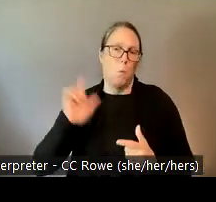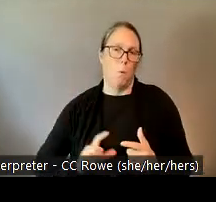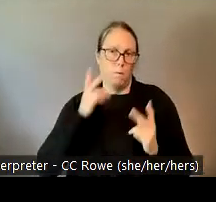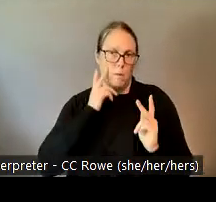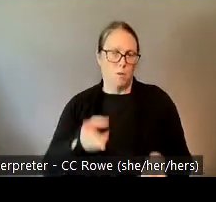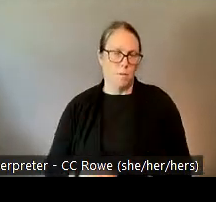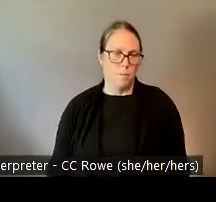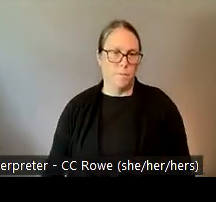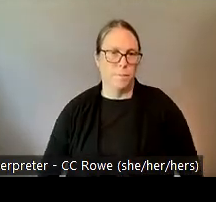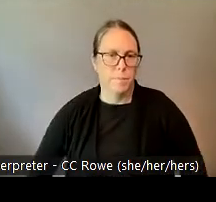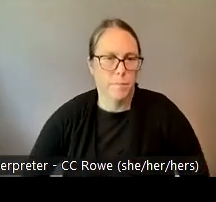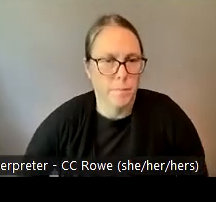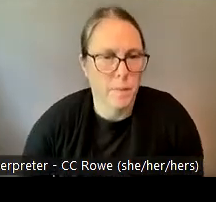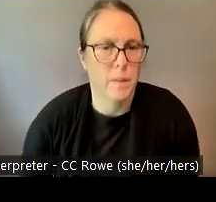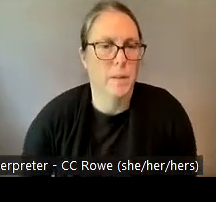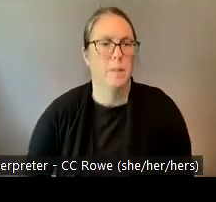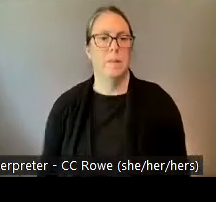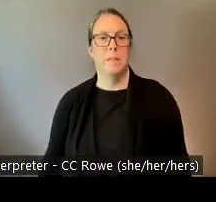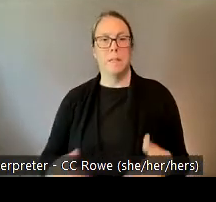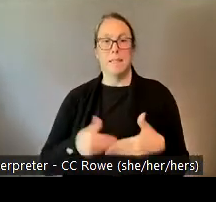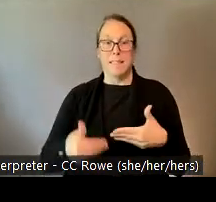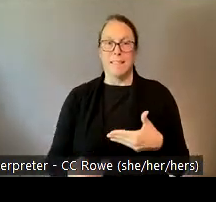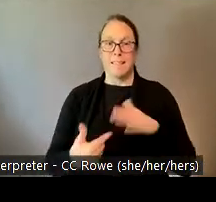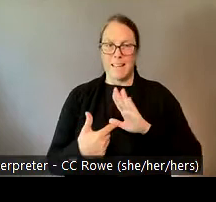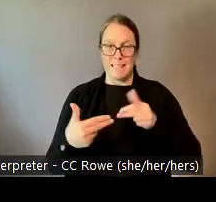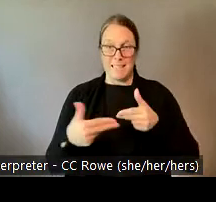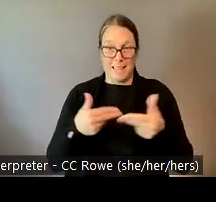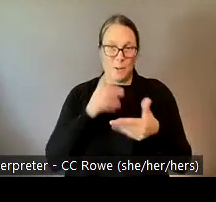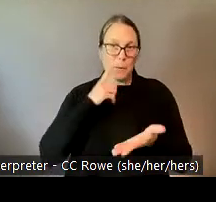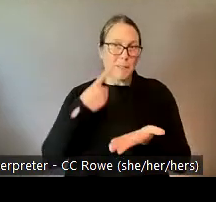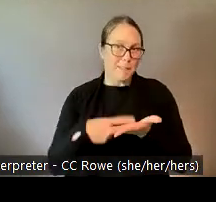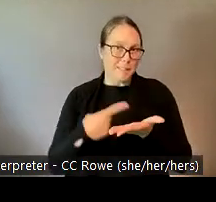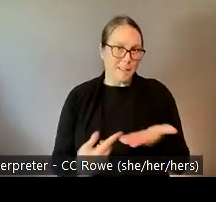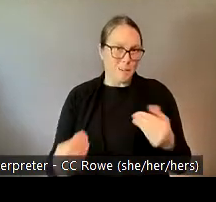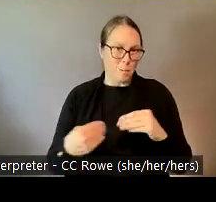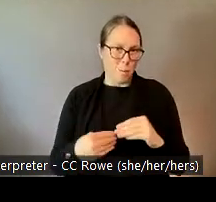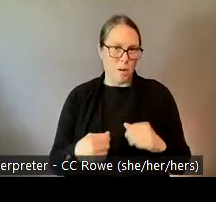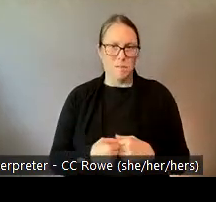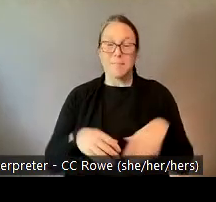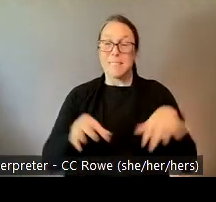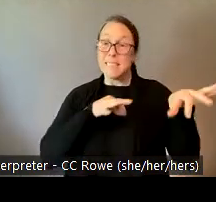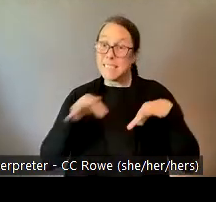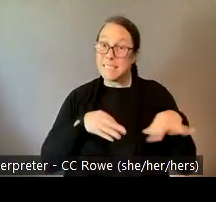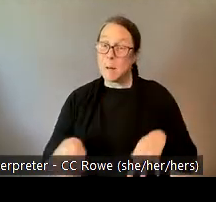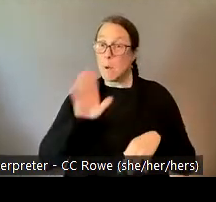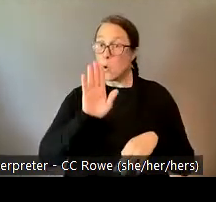And if we move along to the next slide, we'll talk about this a little more. Describing your link with meaningful display text